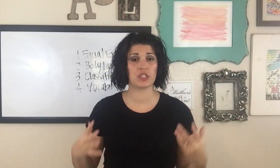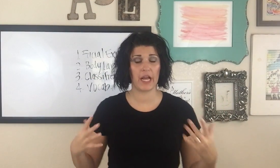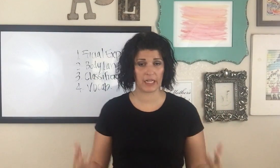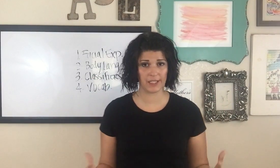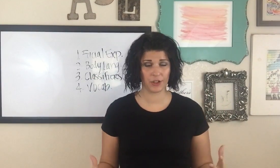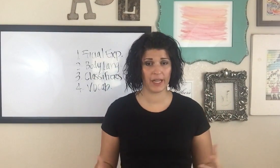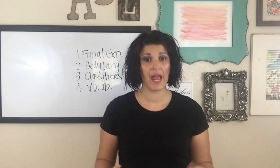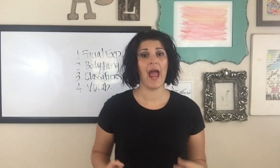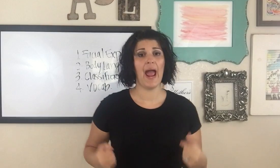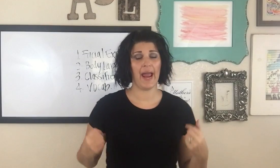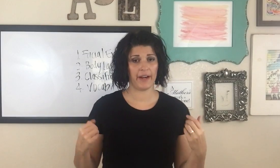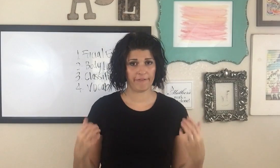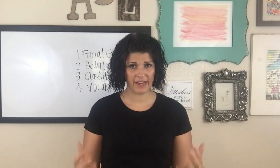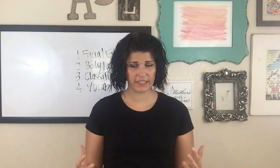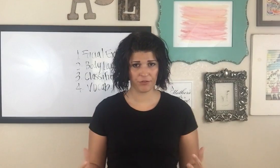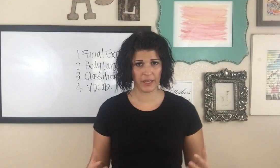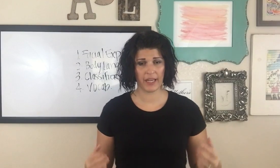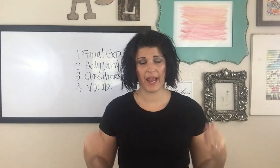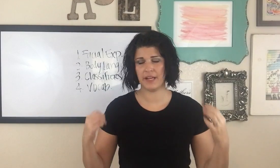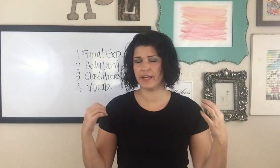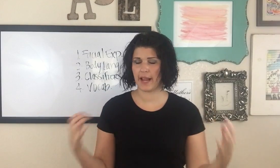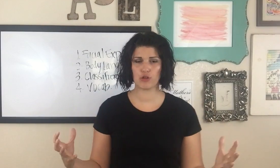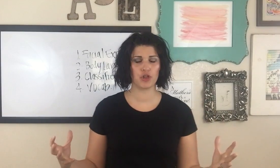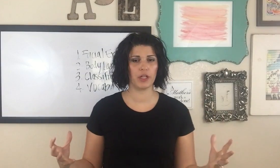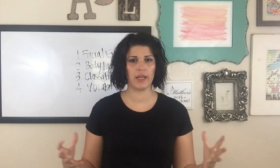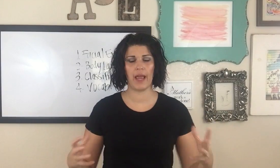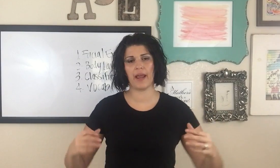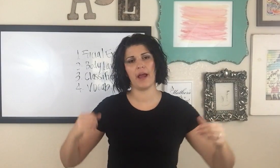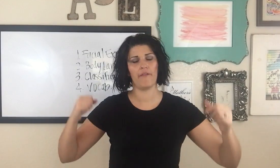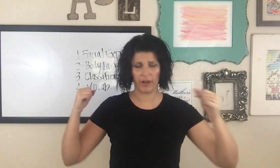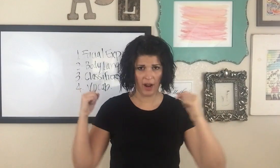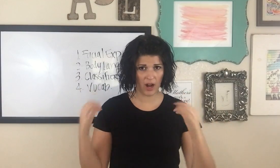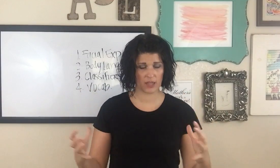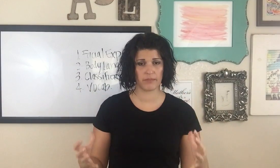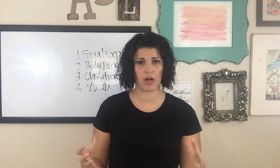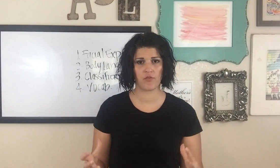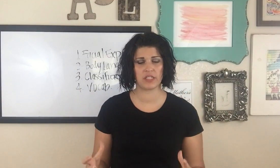to sign clearly and effectively and naturally and have an awesome conversation.